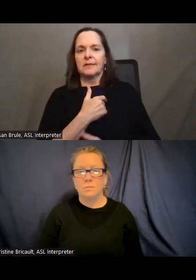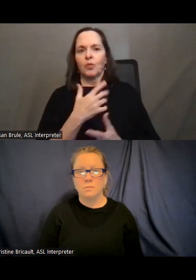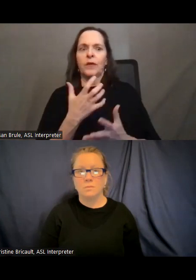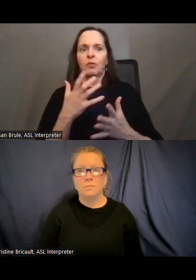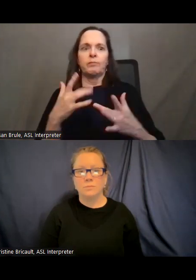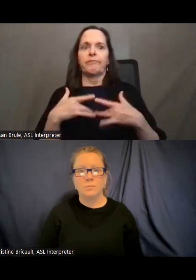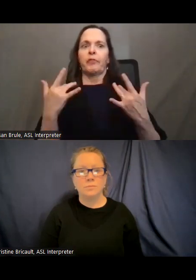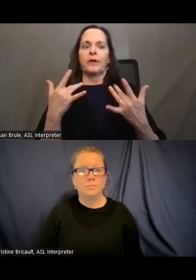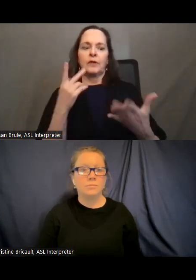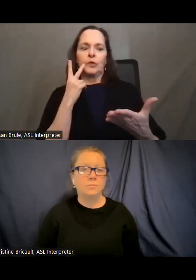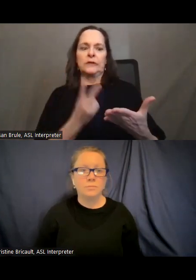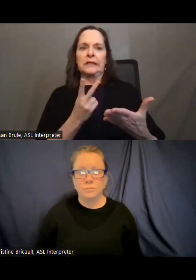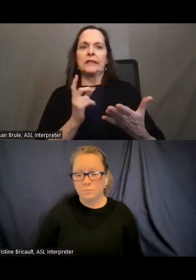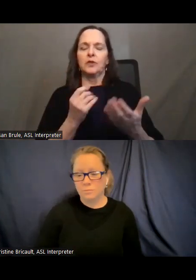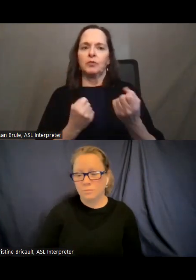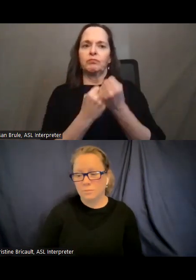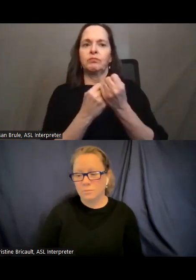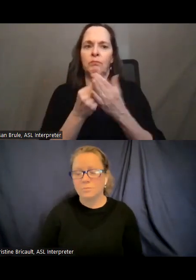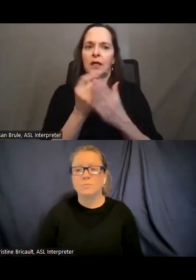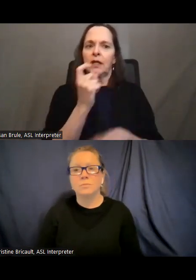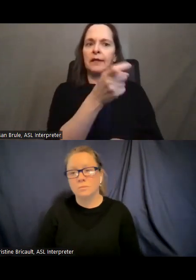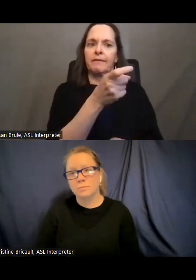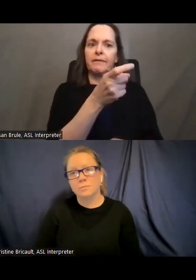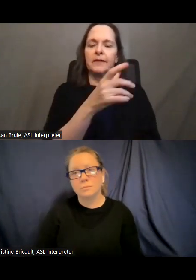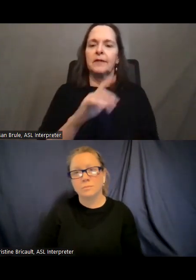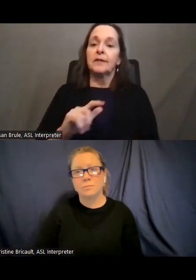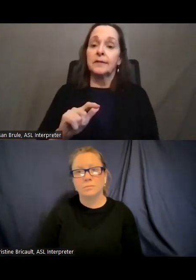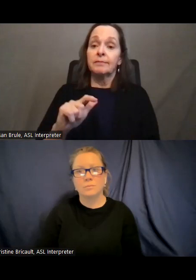Does the on board live transcript feature provided by many